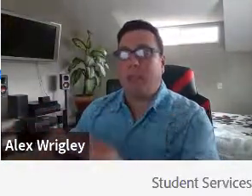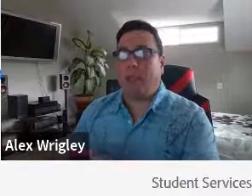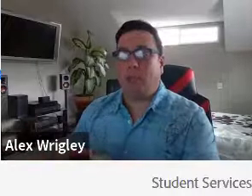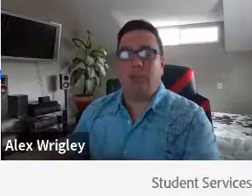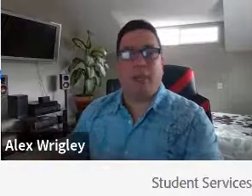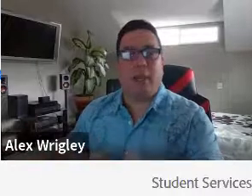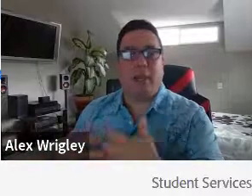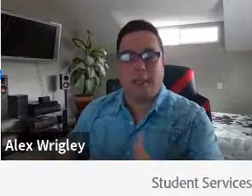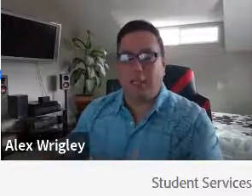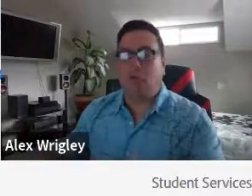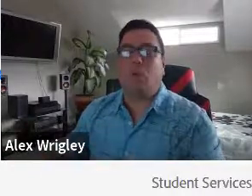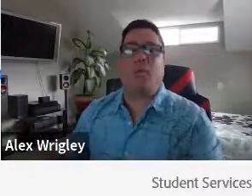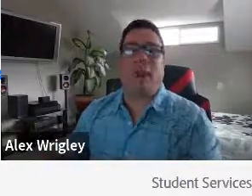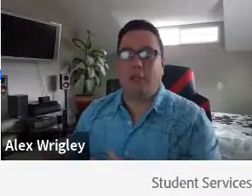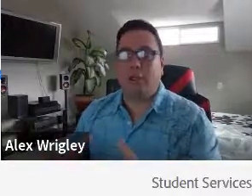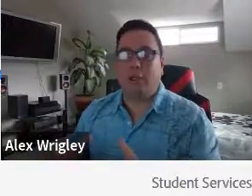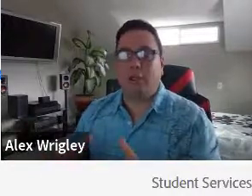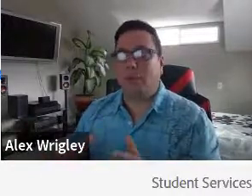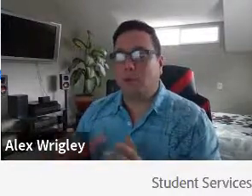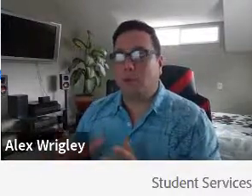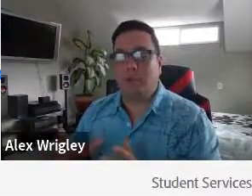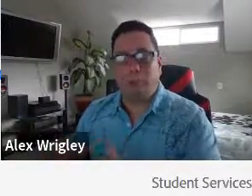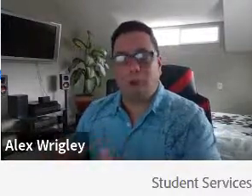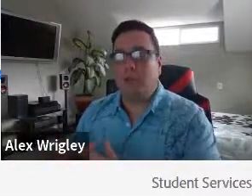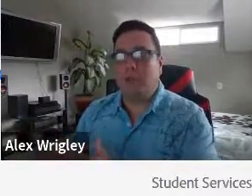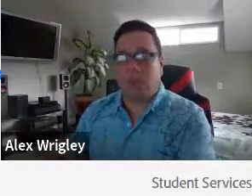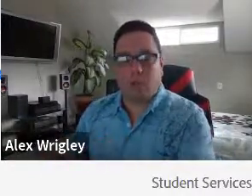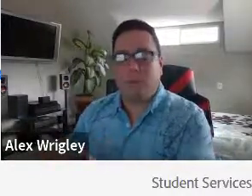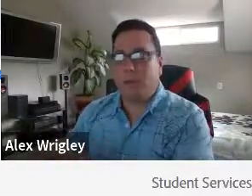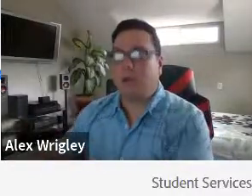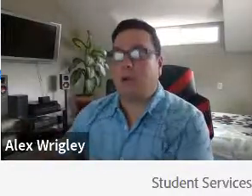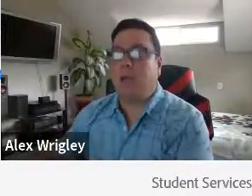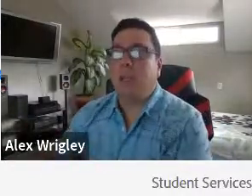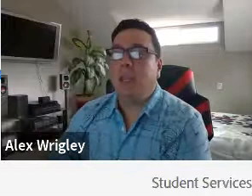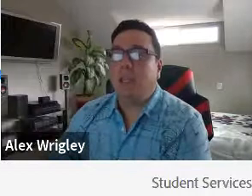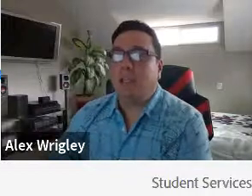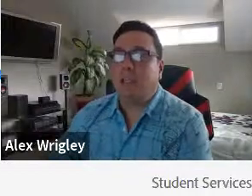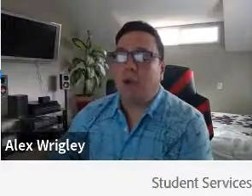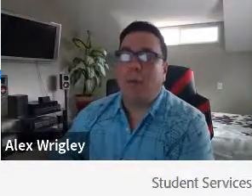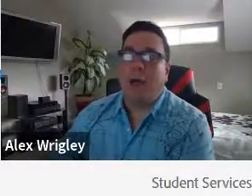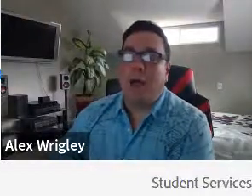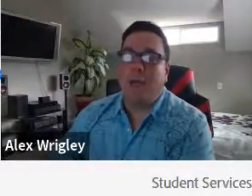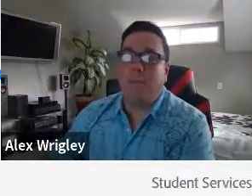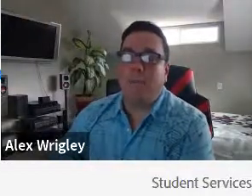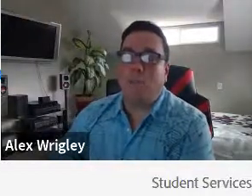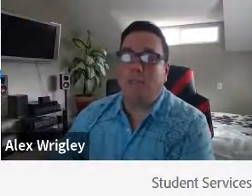managed either by IT or by your, you know, your department or group etc. And so the way